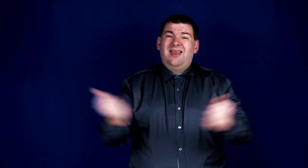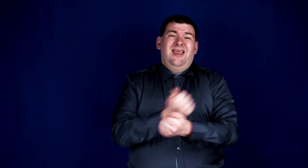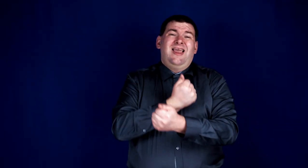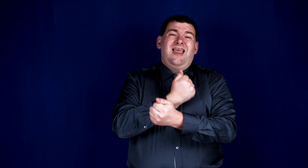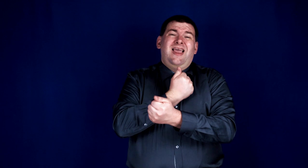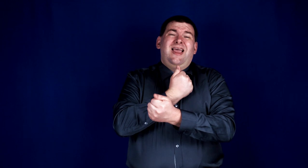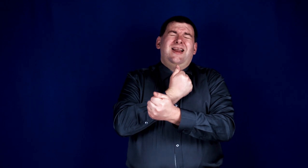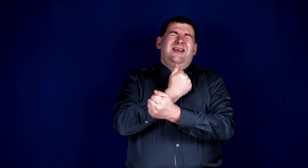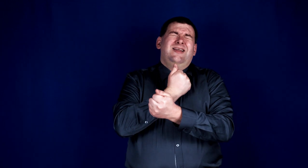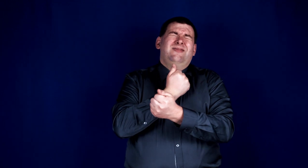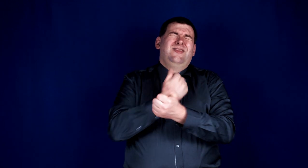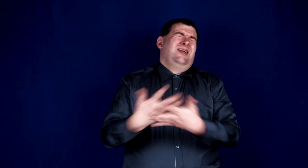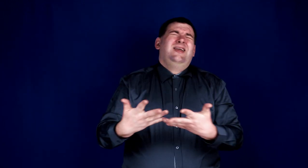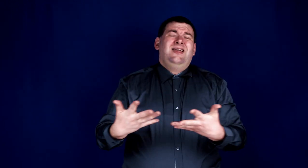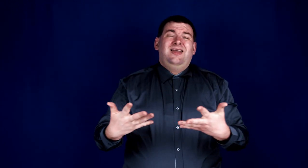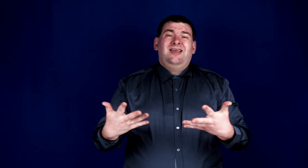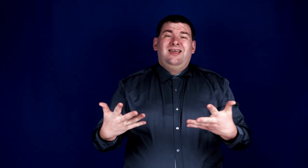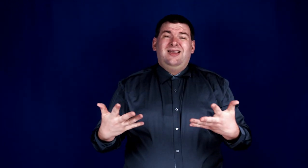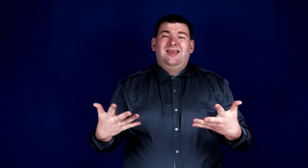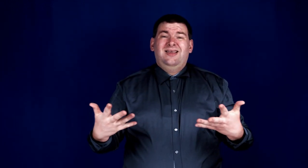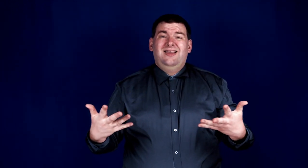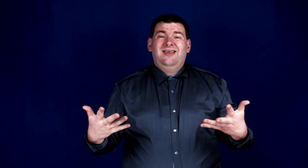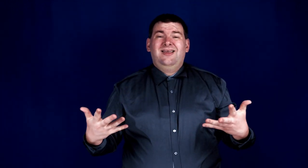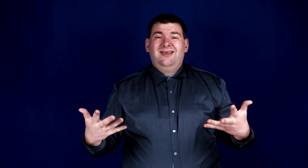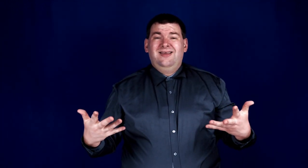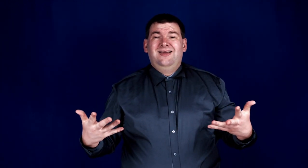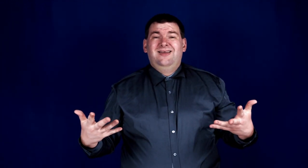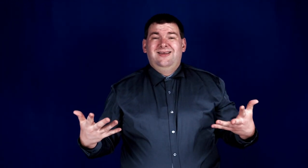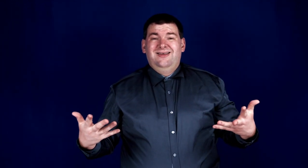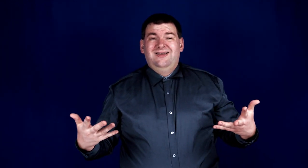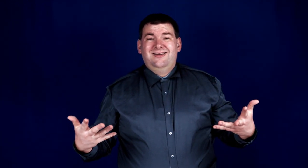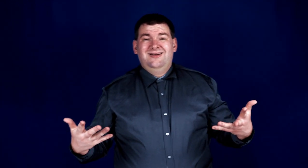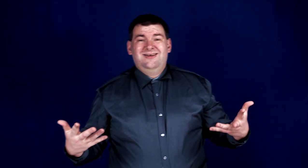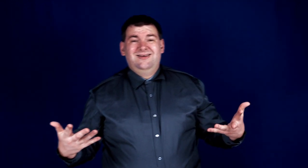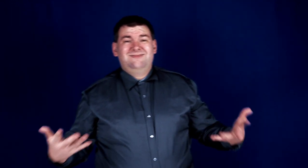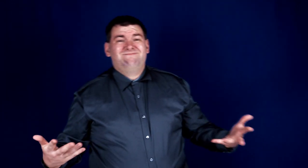anything